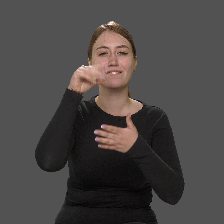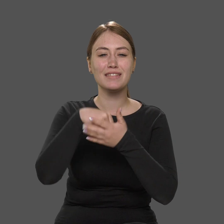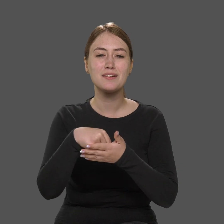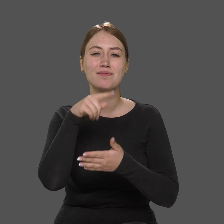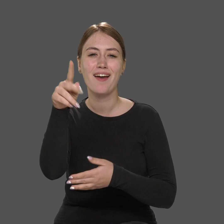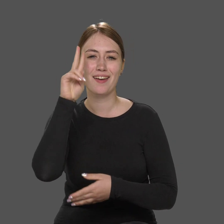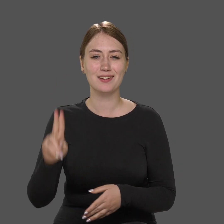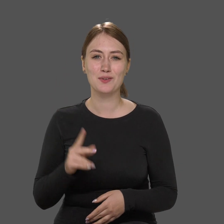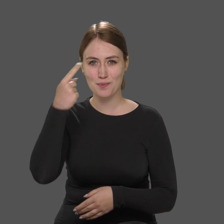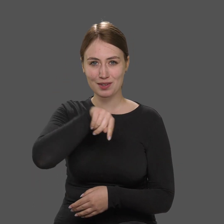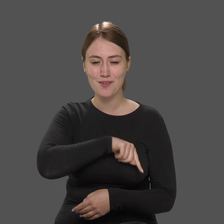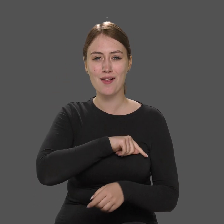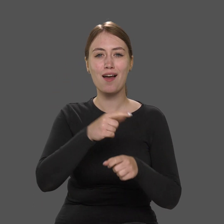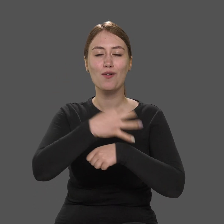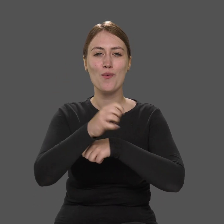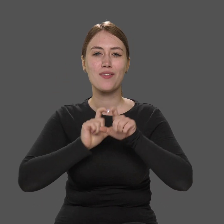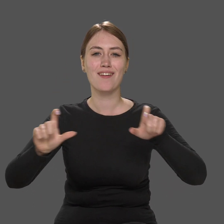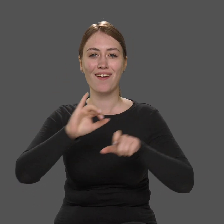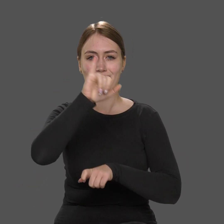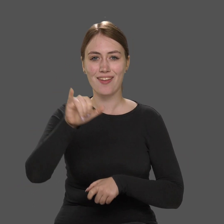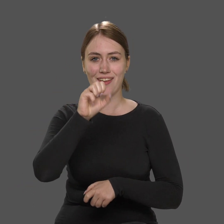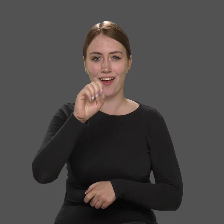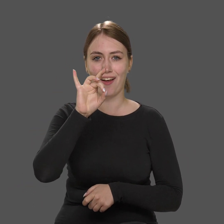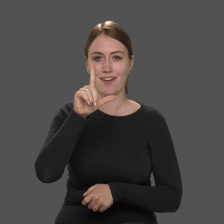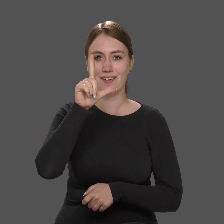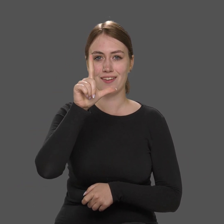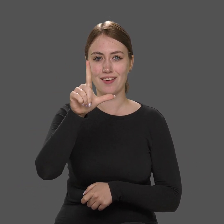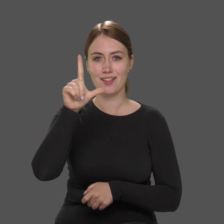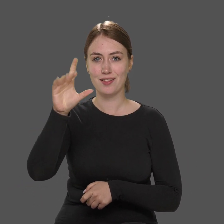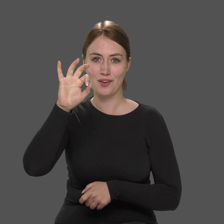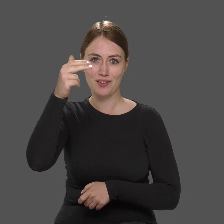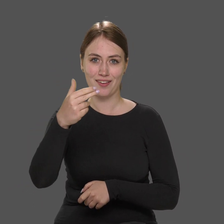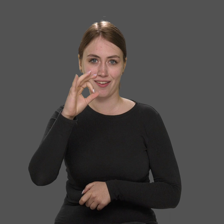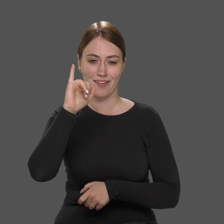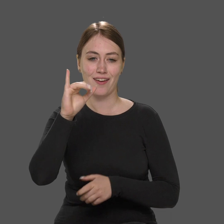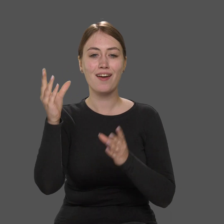from the Institute of Psychology, Jagiellonian University,